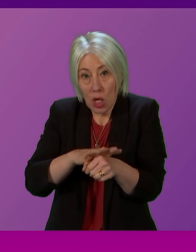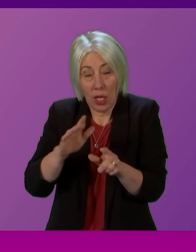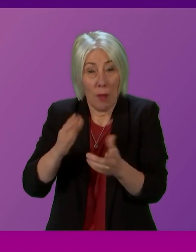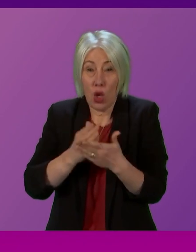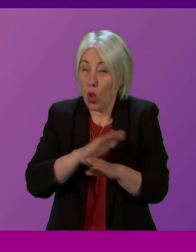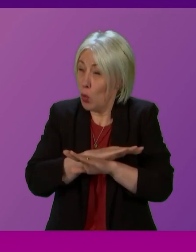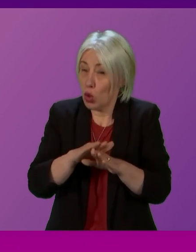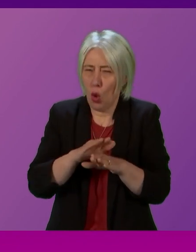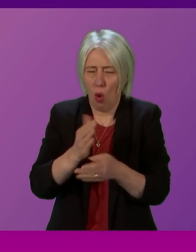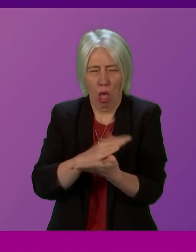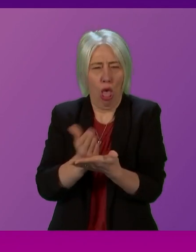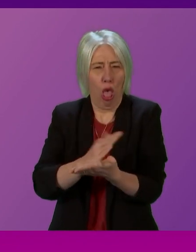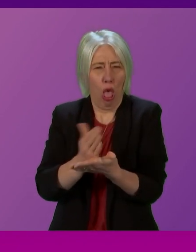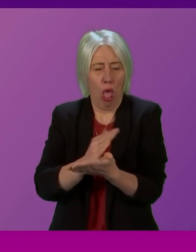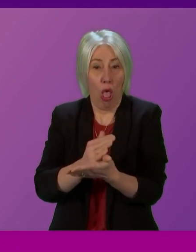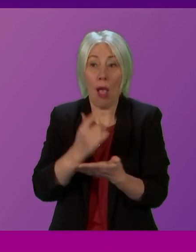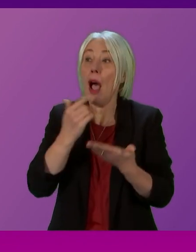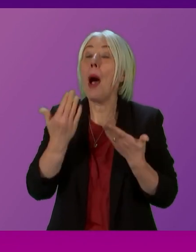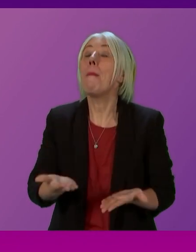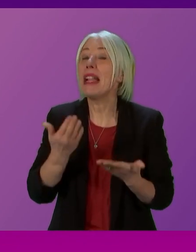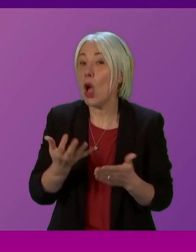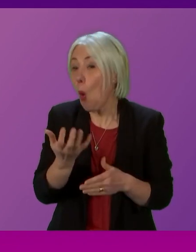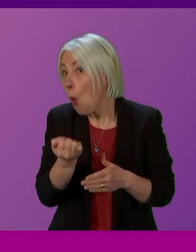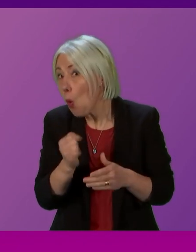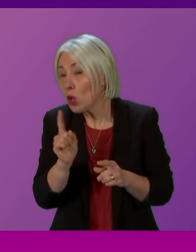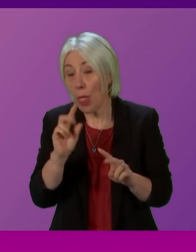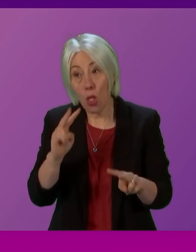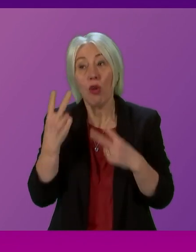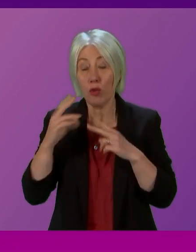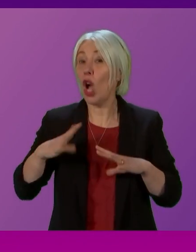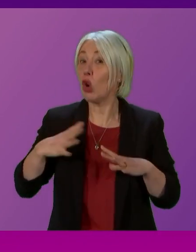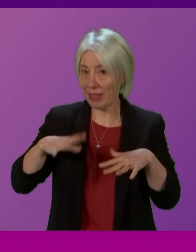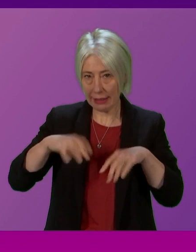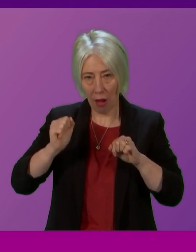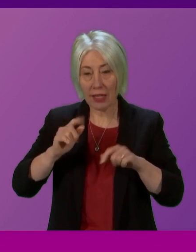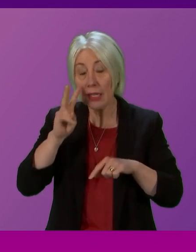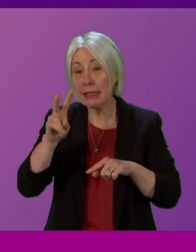The position now, pending the review that was already under way, is that no transgender